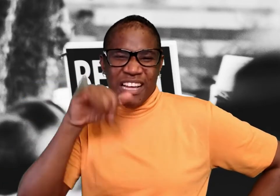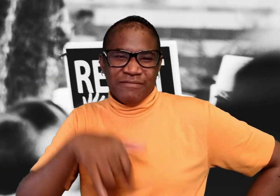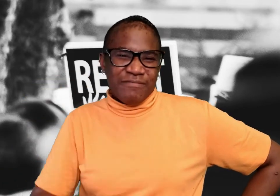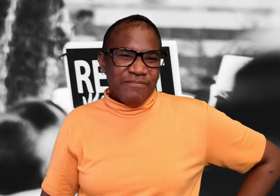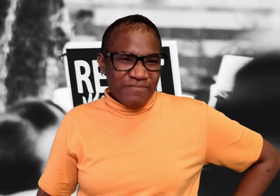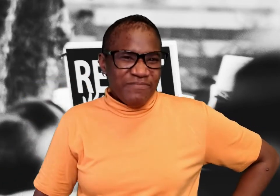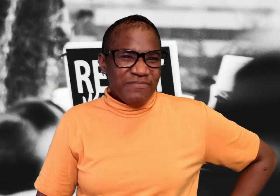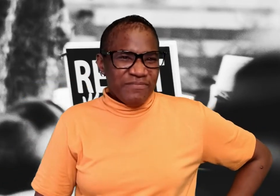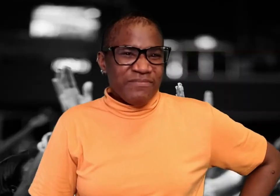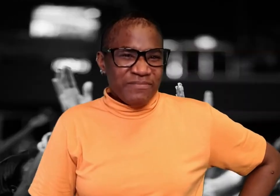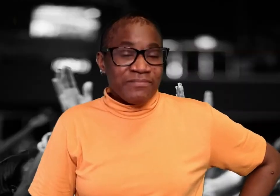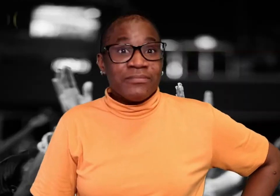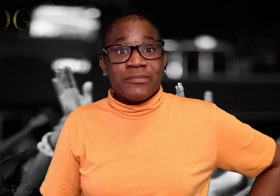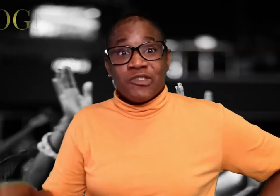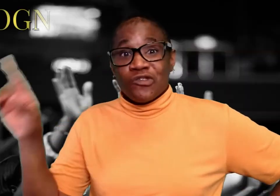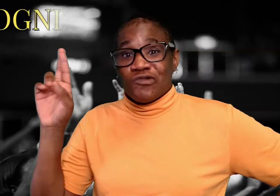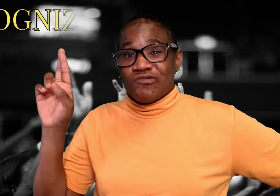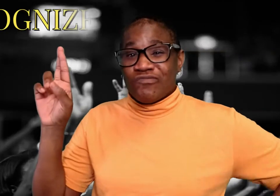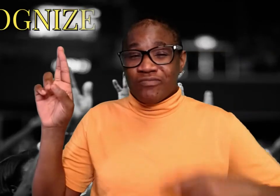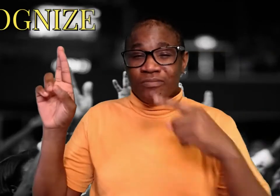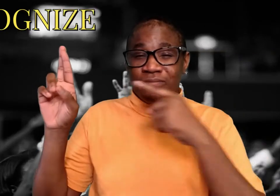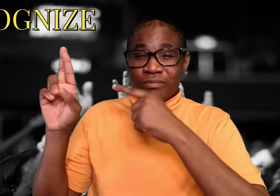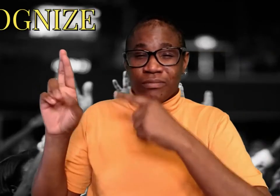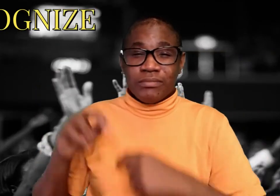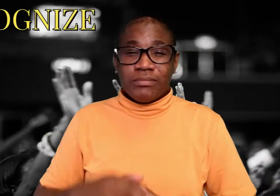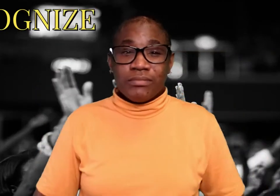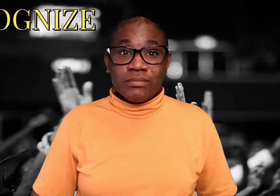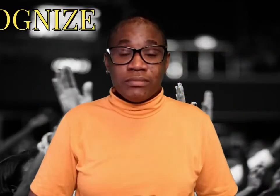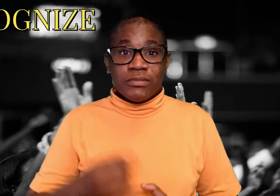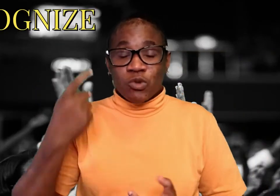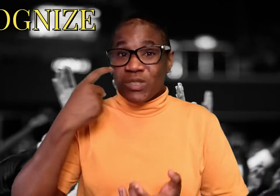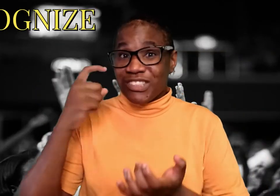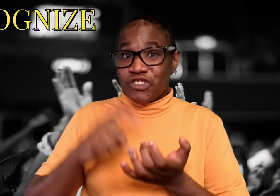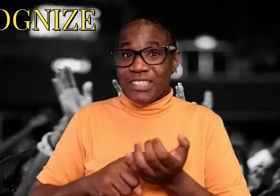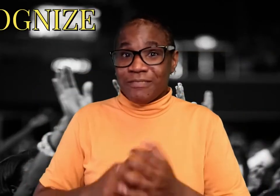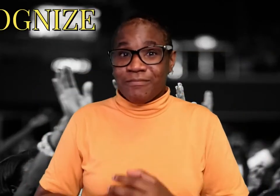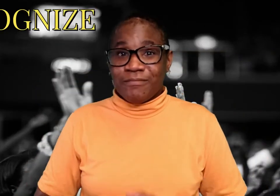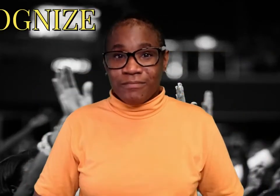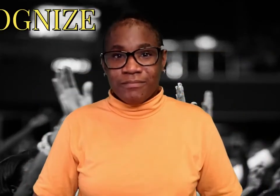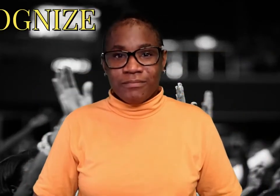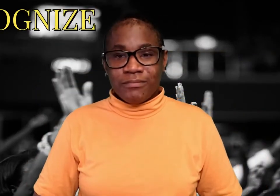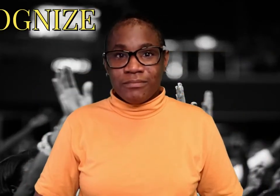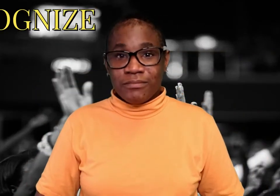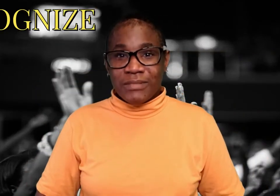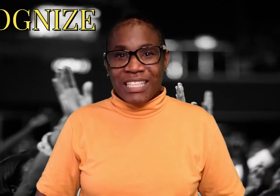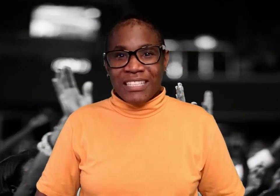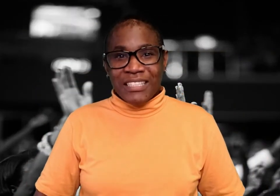actually taking action and doing something is a different story. “R” Recognize.